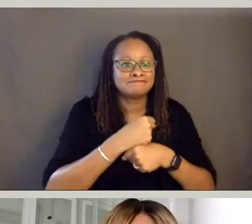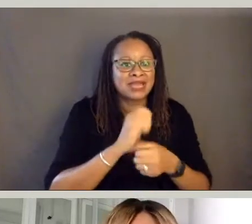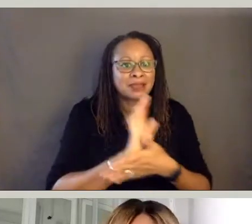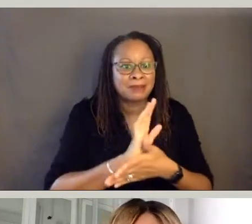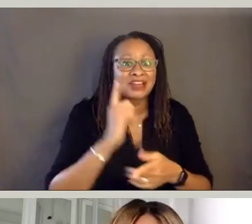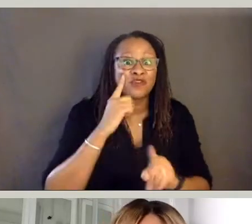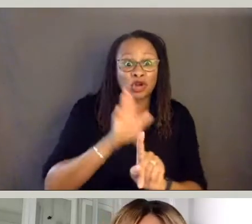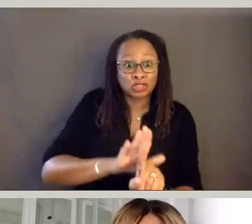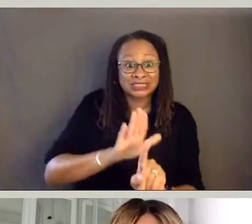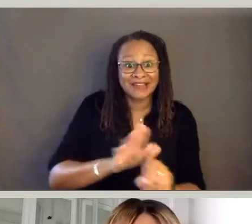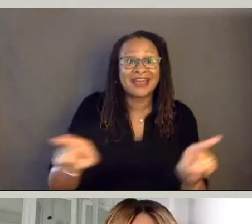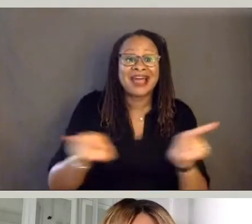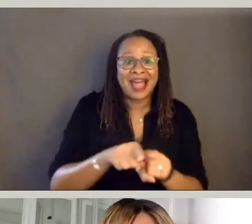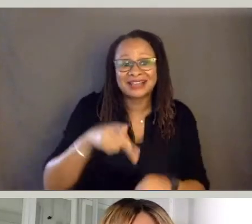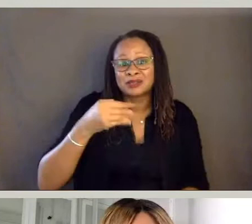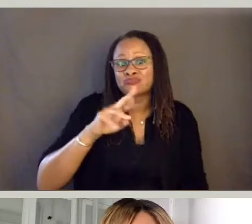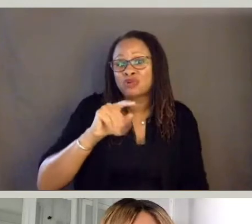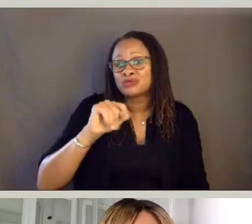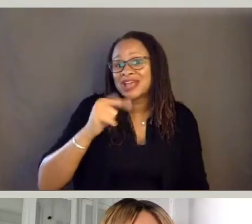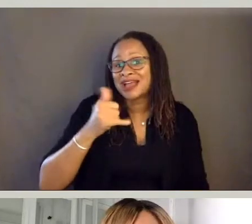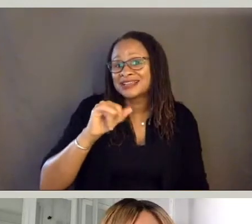as the protagonist of our film.